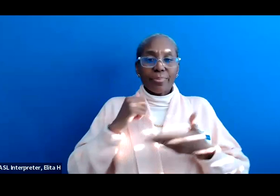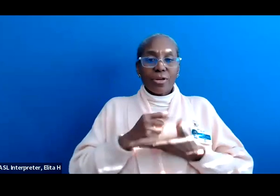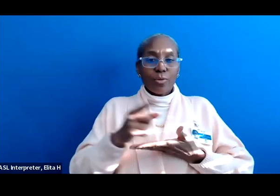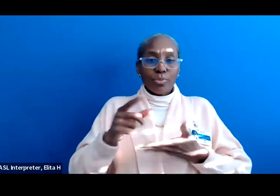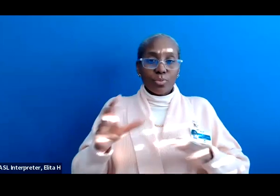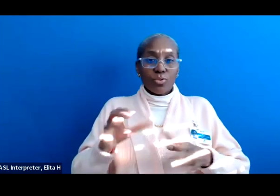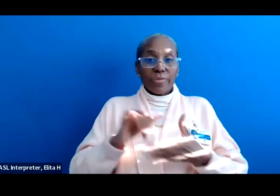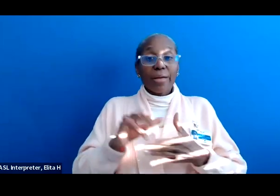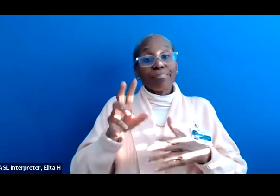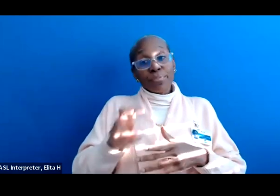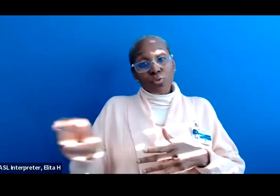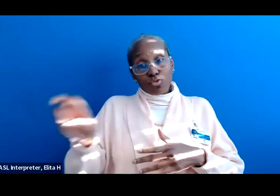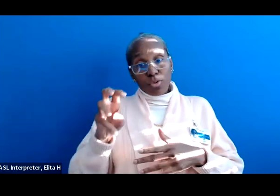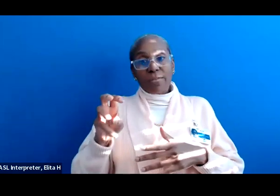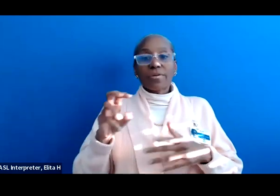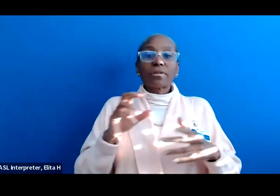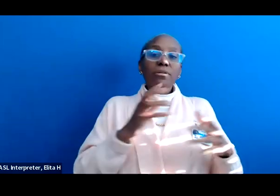If you travel, you've got to take all that equipment with you.